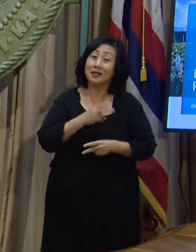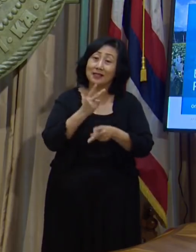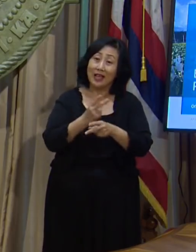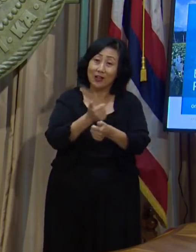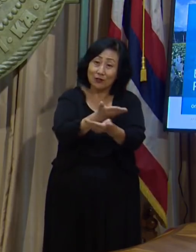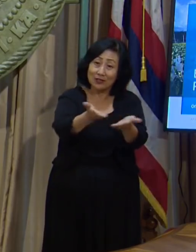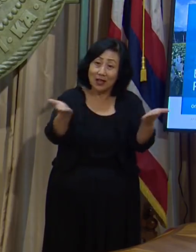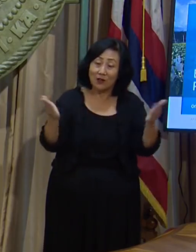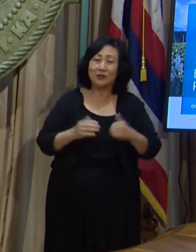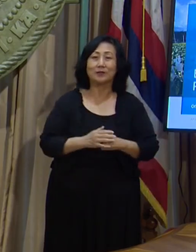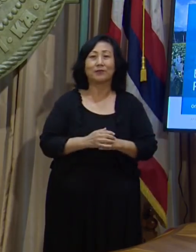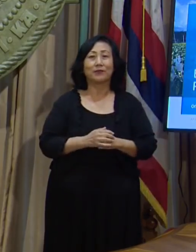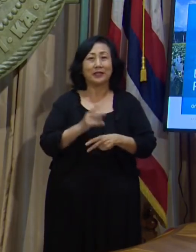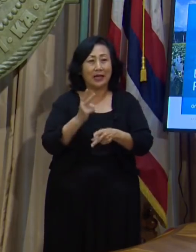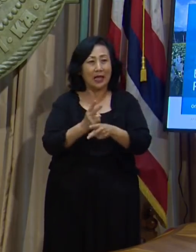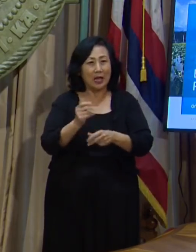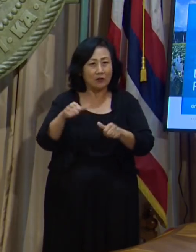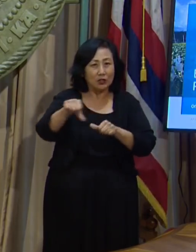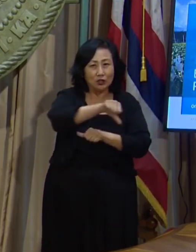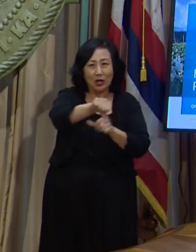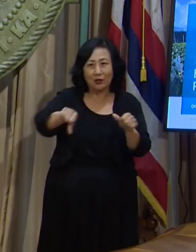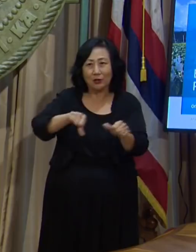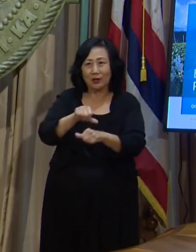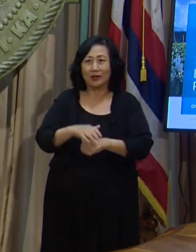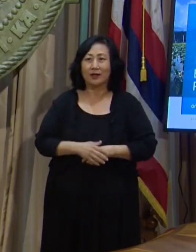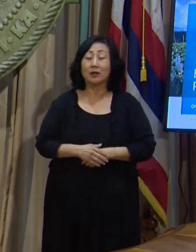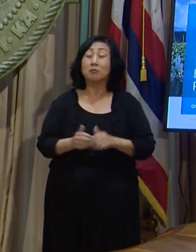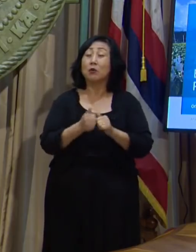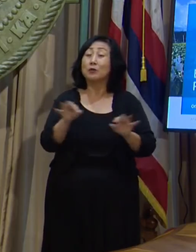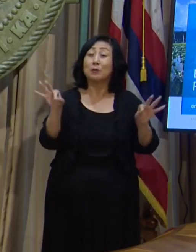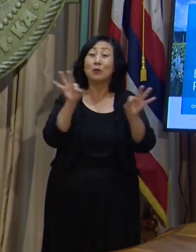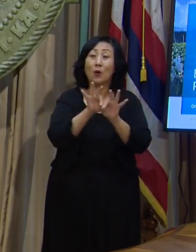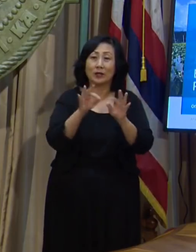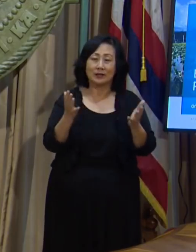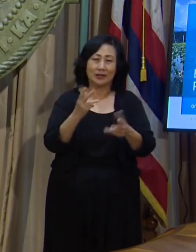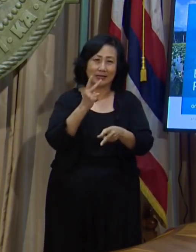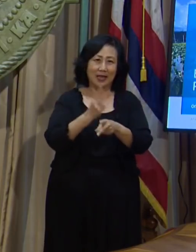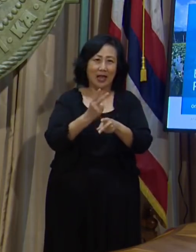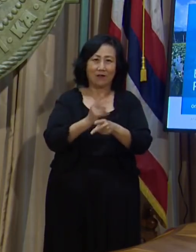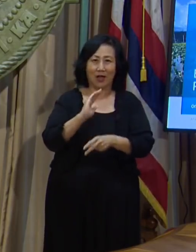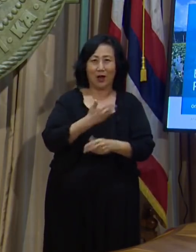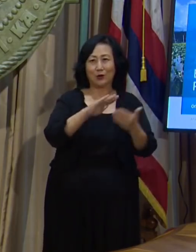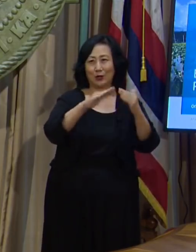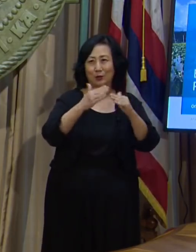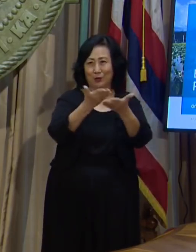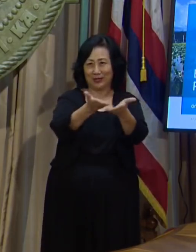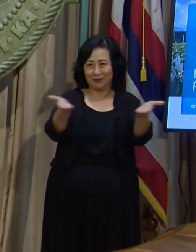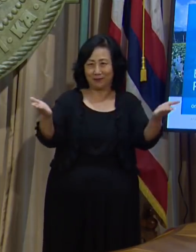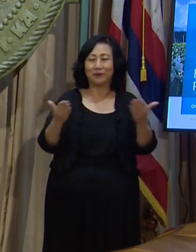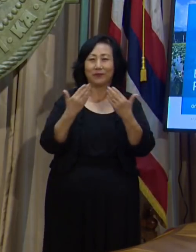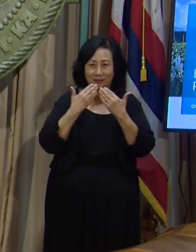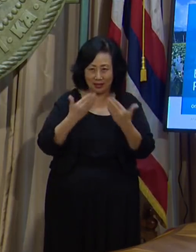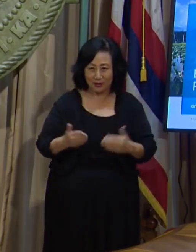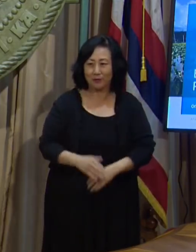STATES. ALOWEMER SIX. PLEASE TAKE CARE OF YOURSELF --